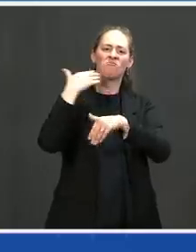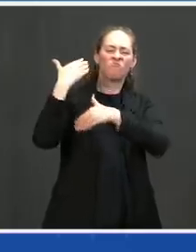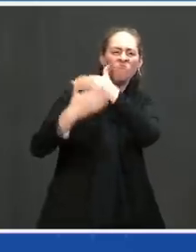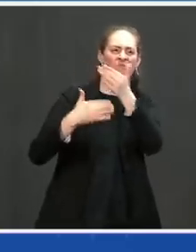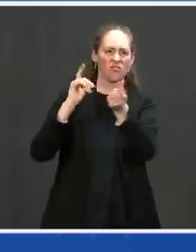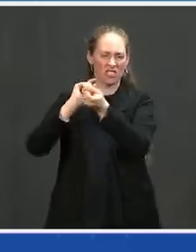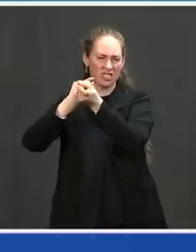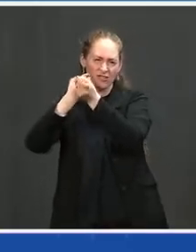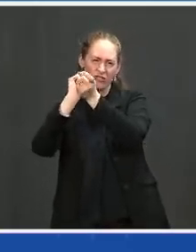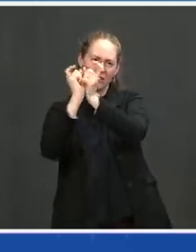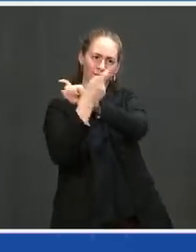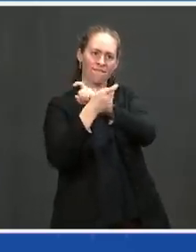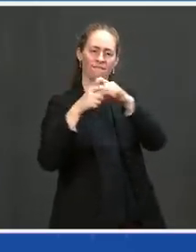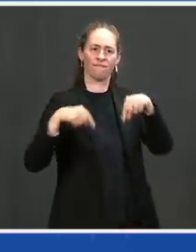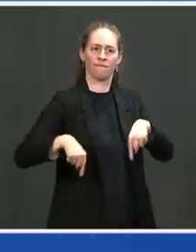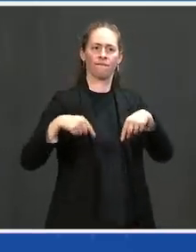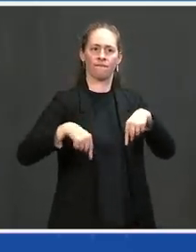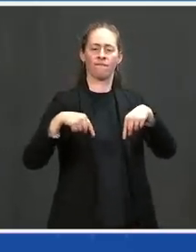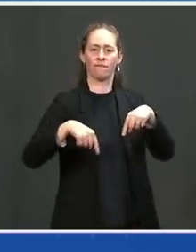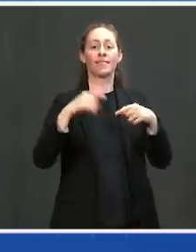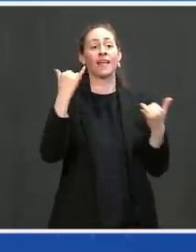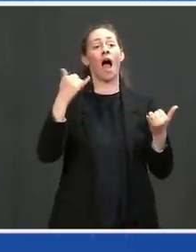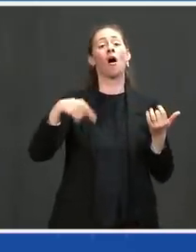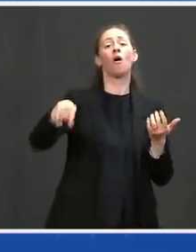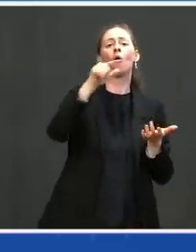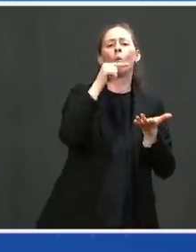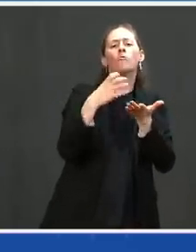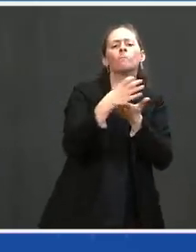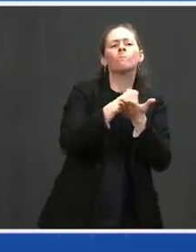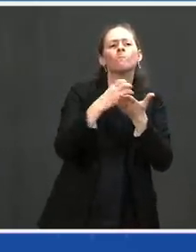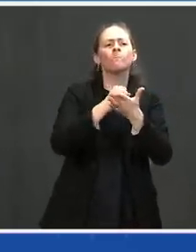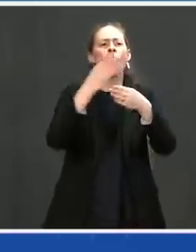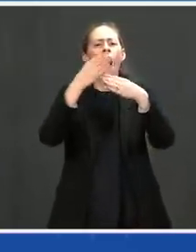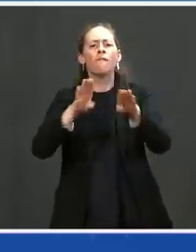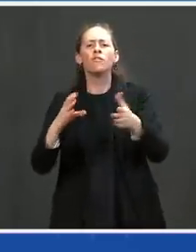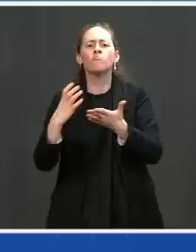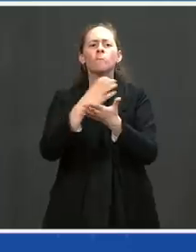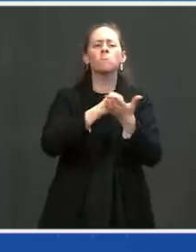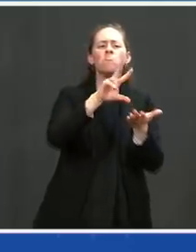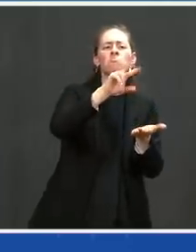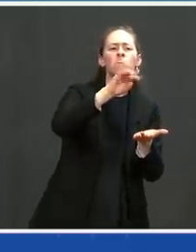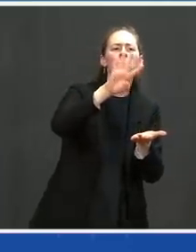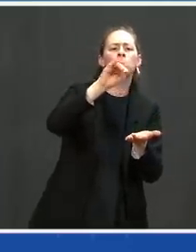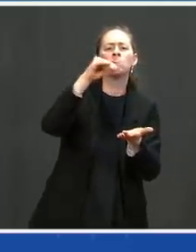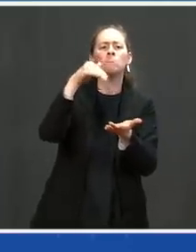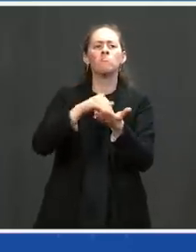How will people adjust to these significant changes